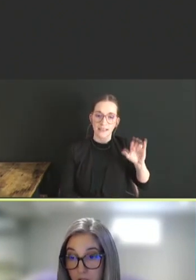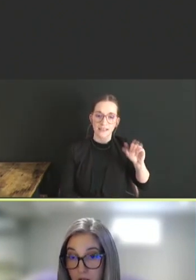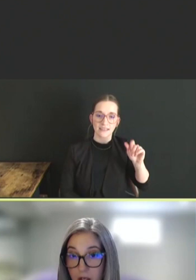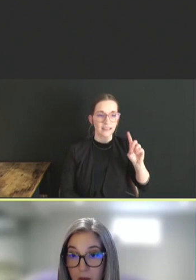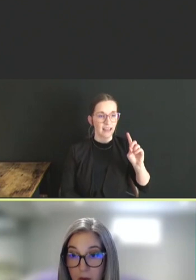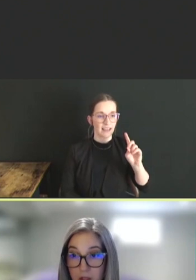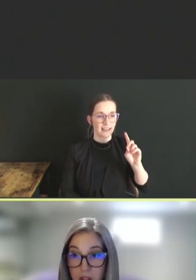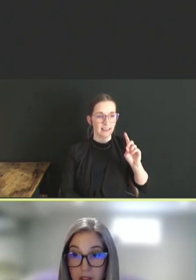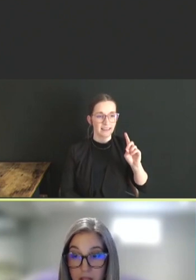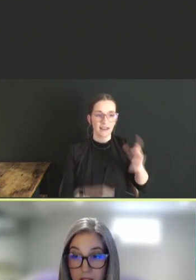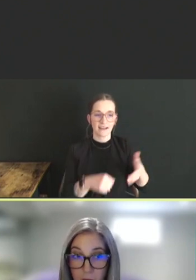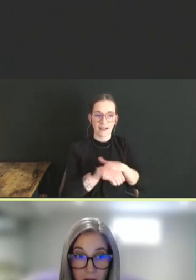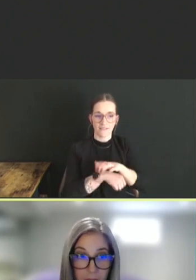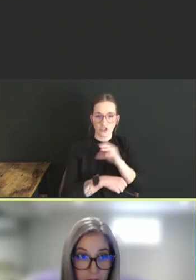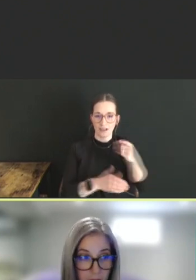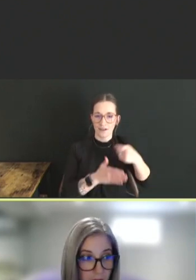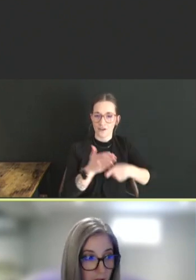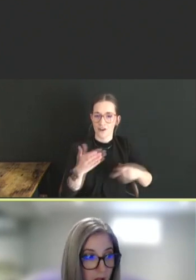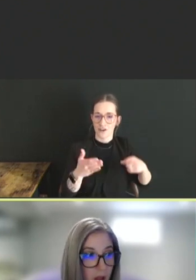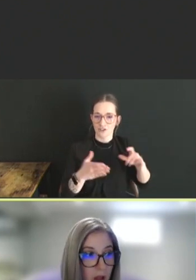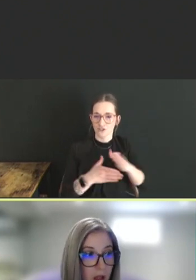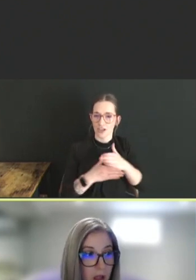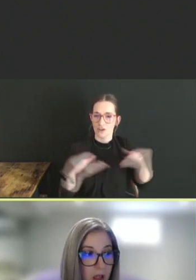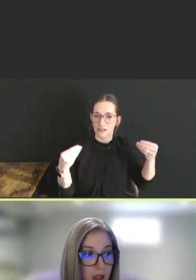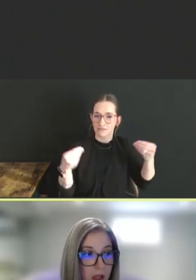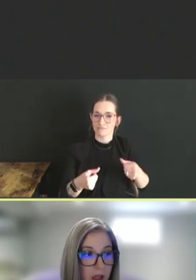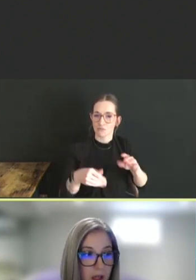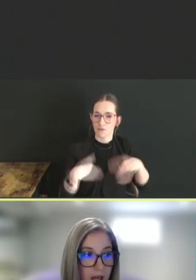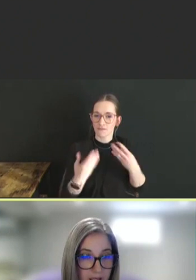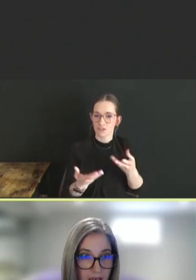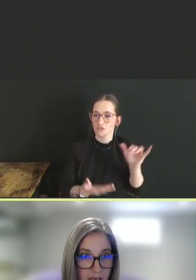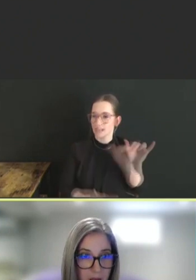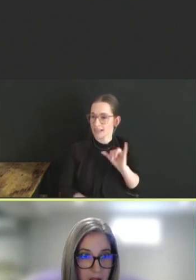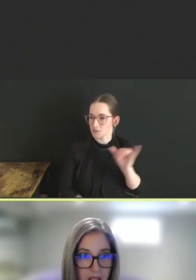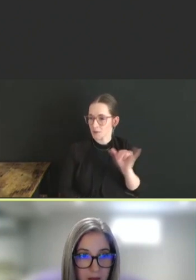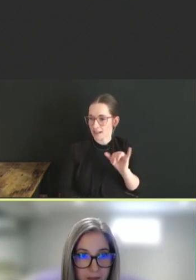sharing provisions as well. Next slide, please.